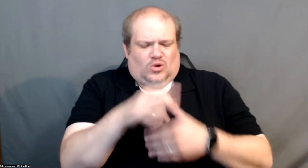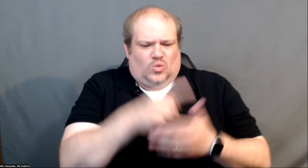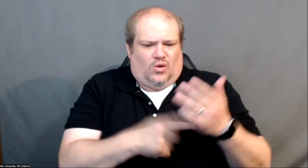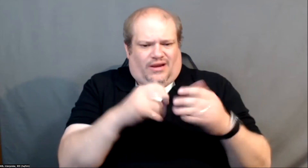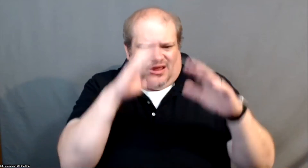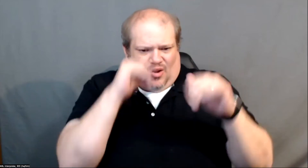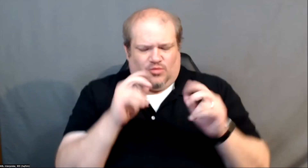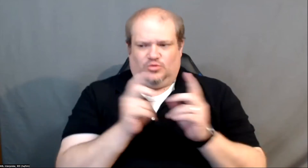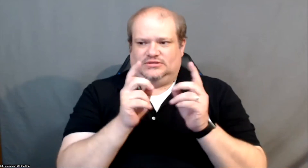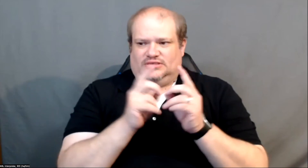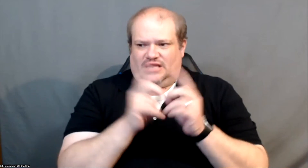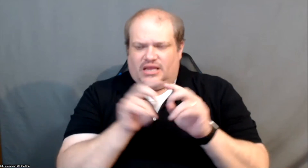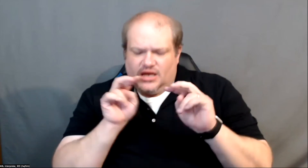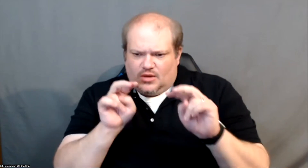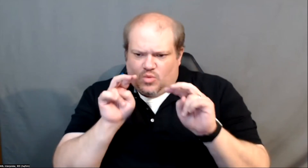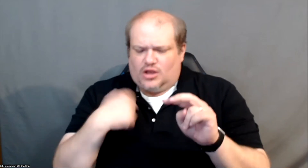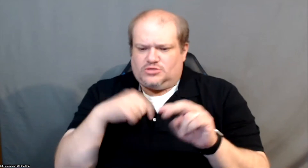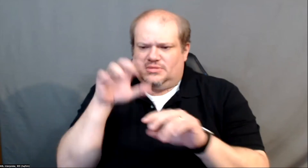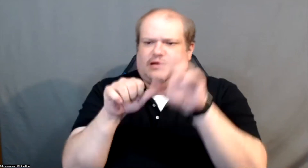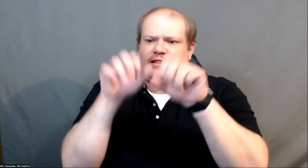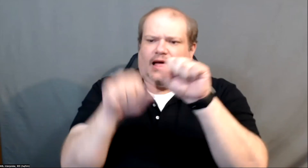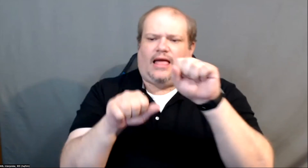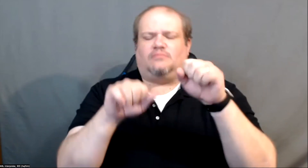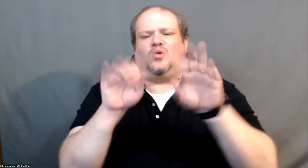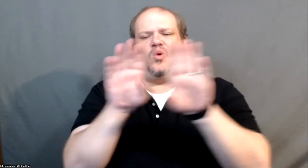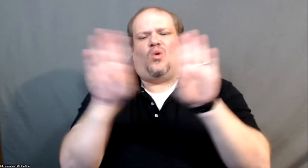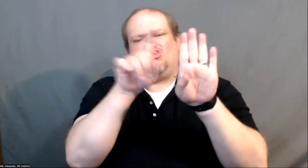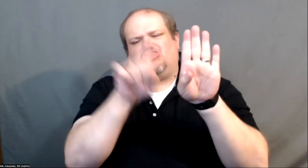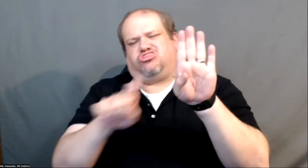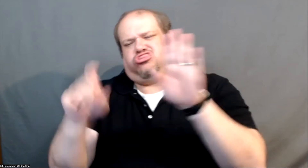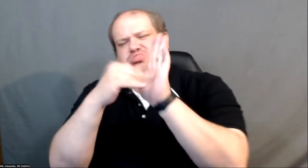he watched me climb a graffiti wall, cautious and afraid I would fall